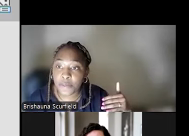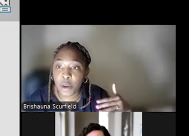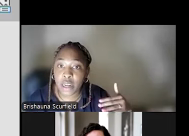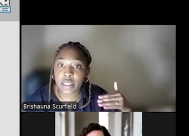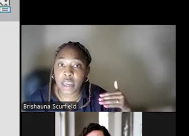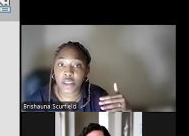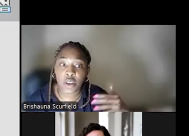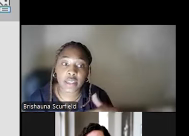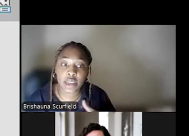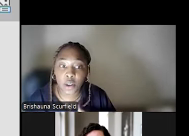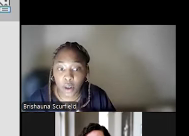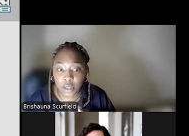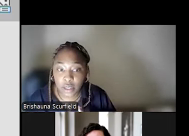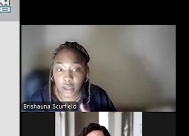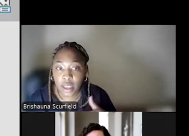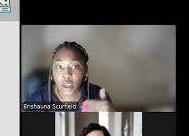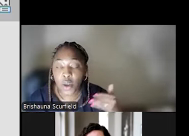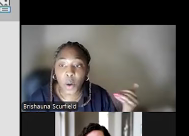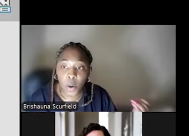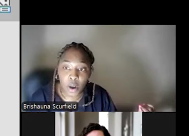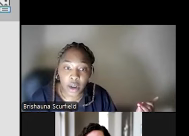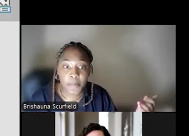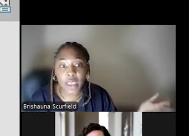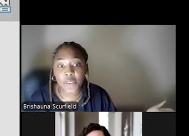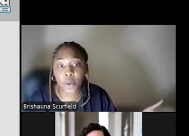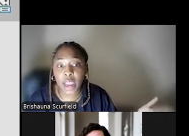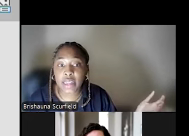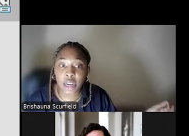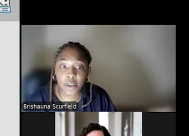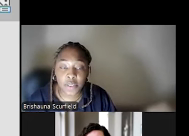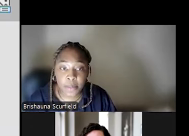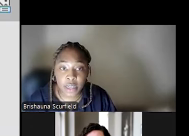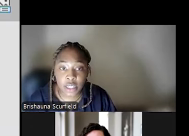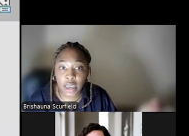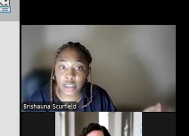from what it is that you're trying to get across. Or if it were a decorative image, again,